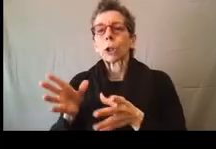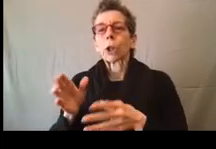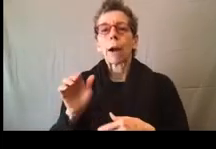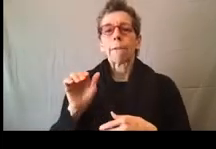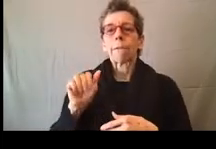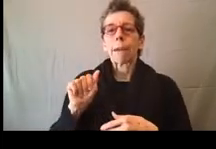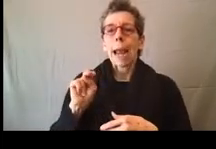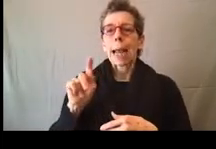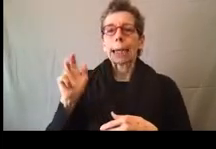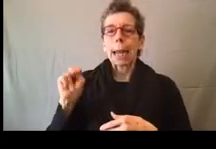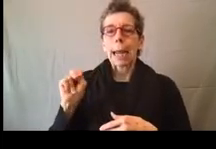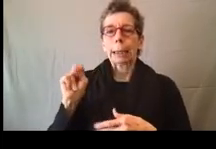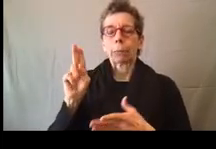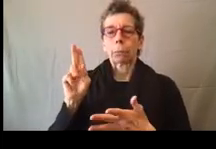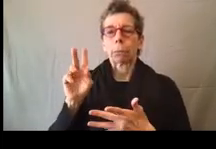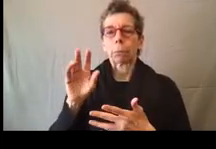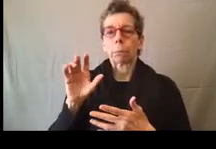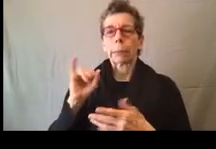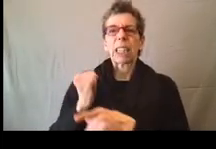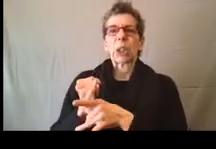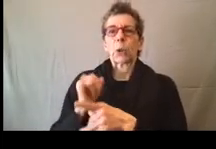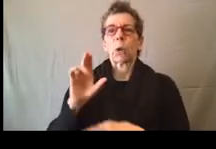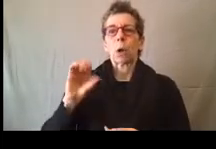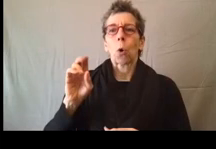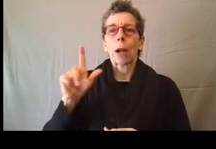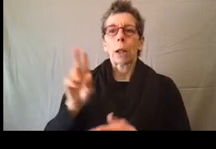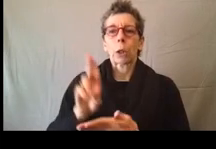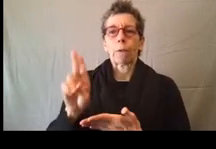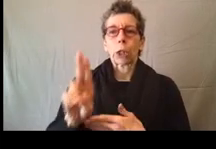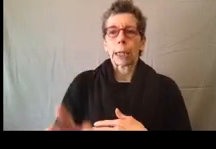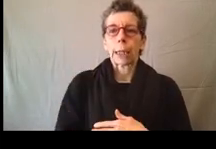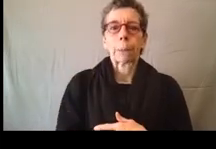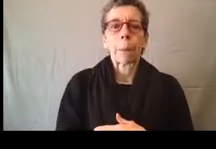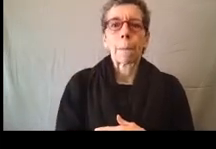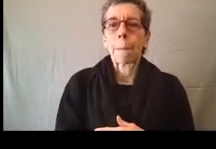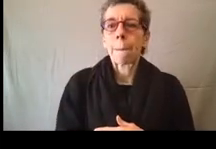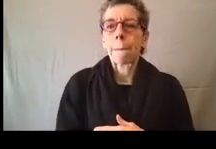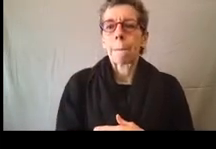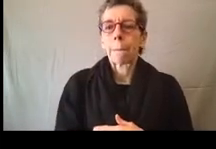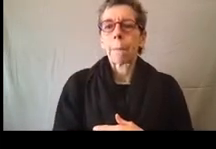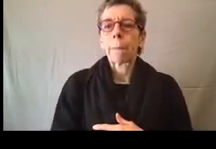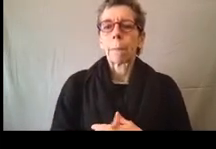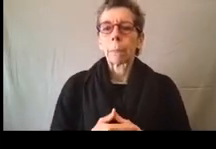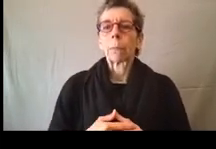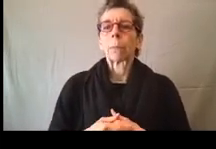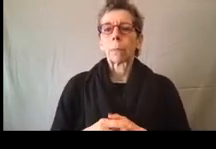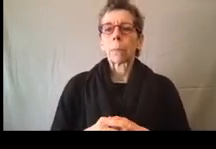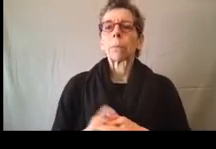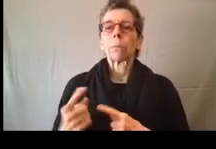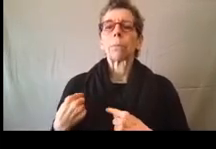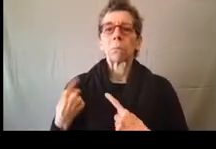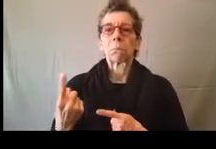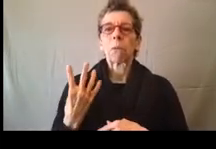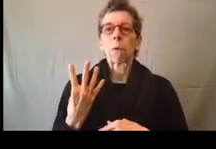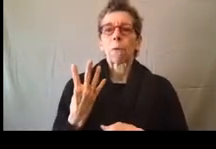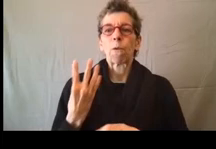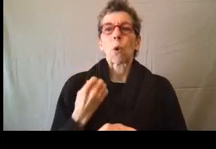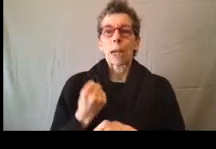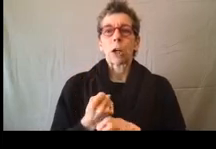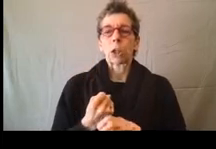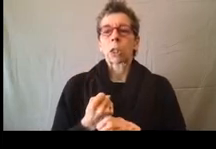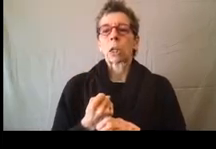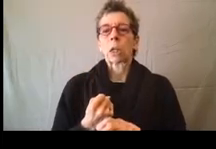at Cornell University. So for the last four years, our Northeast ADA Center have focused